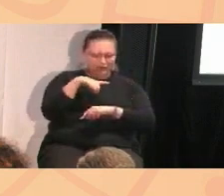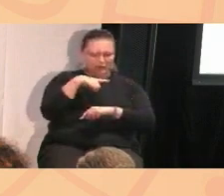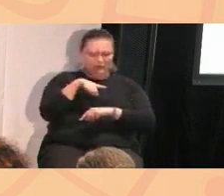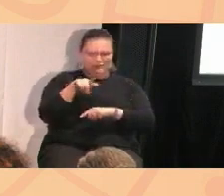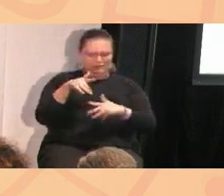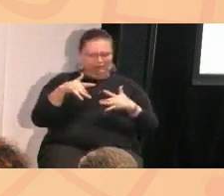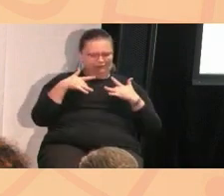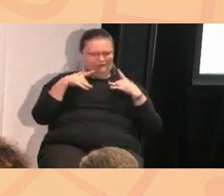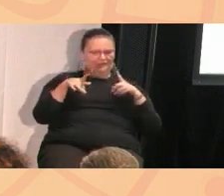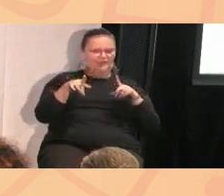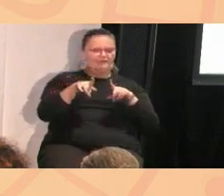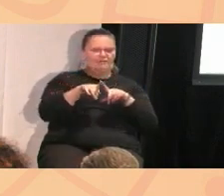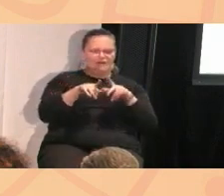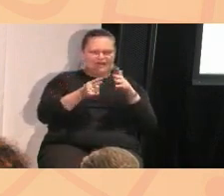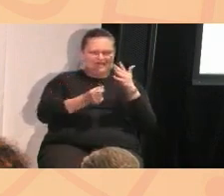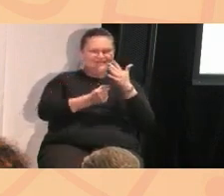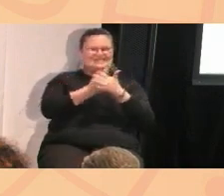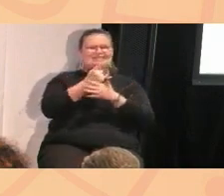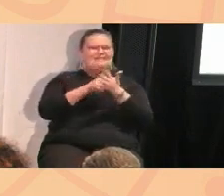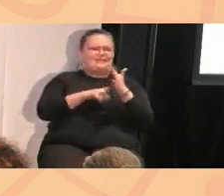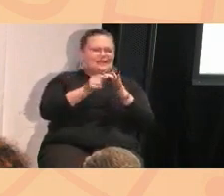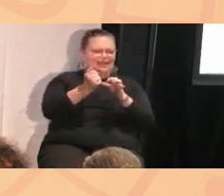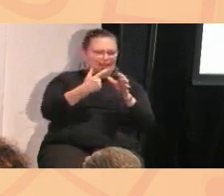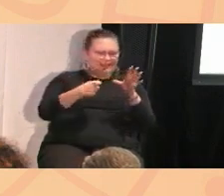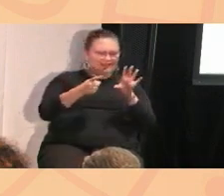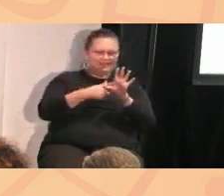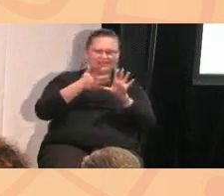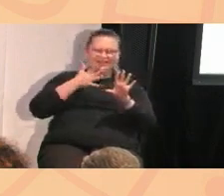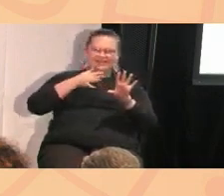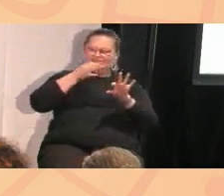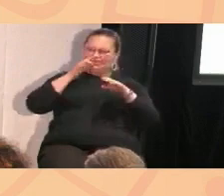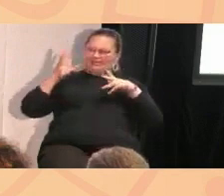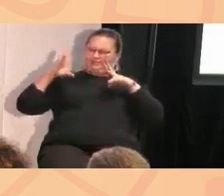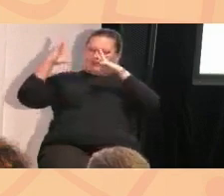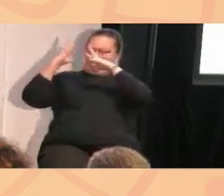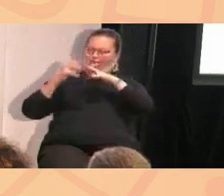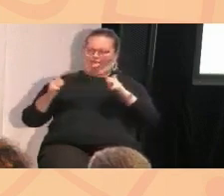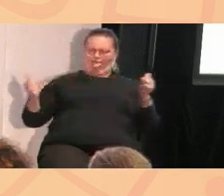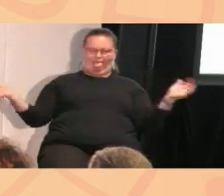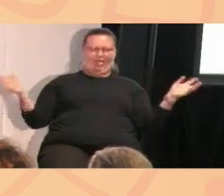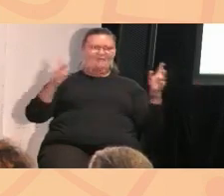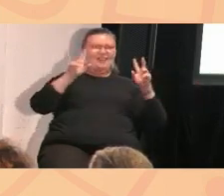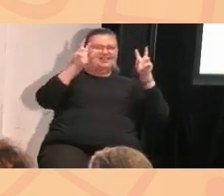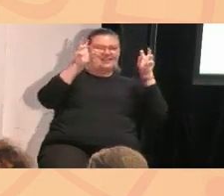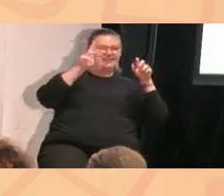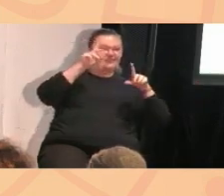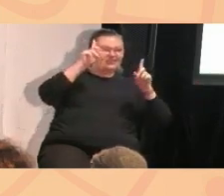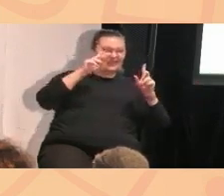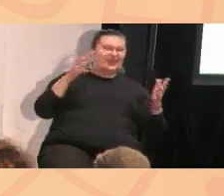And I think maybe legacies, we shouldn't use that word, you know, because it's,